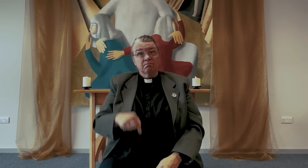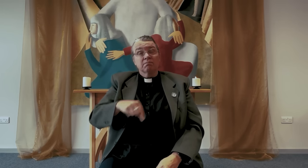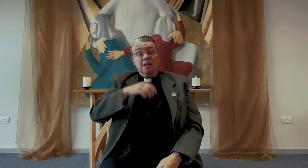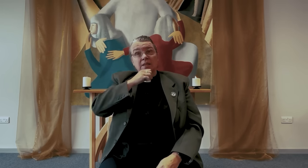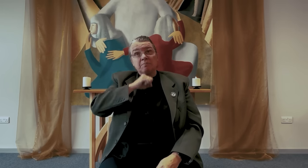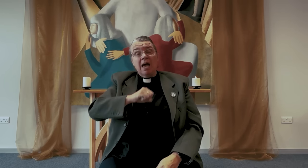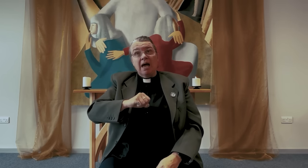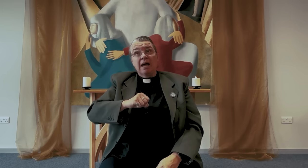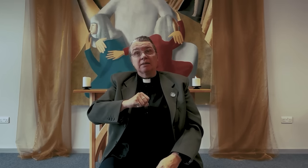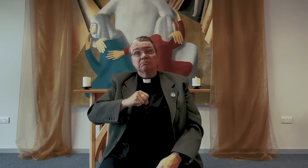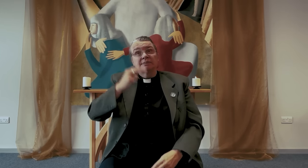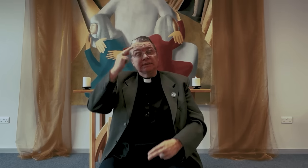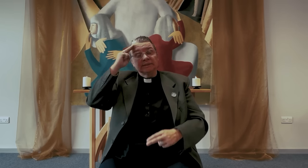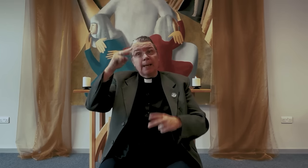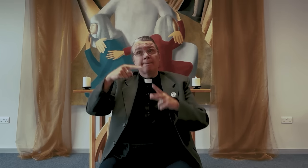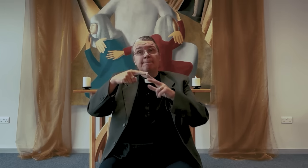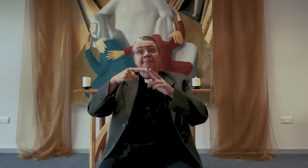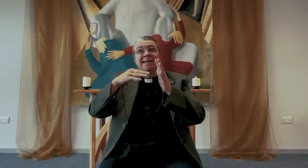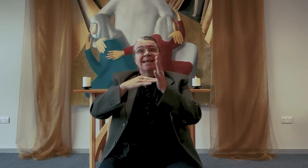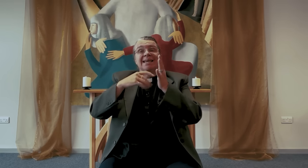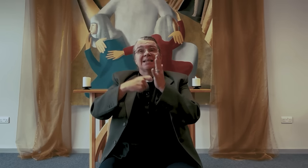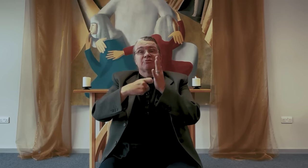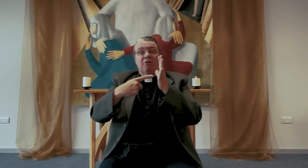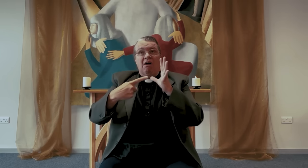This man, his name is Ezra,